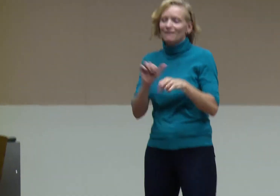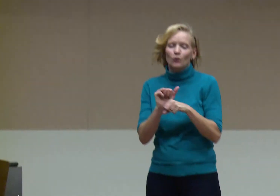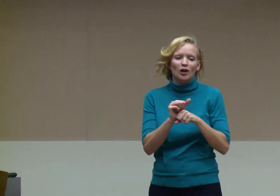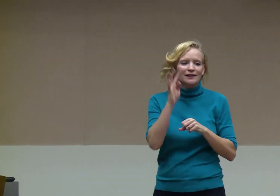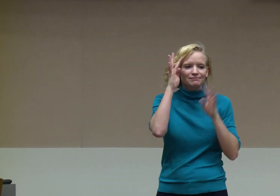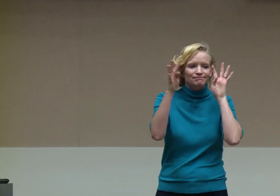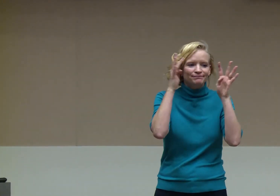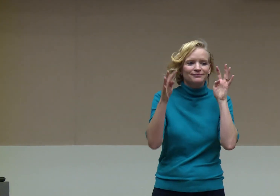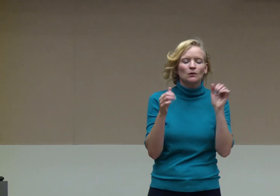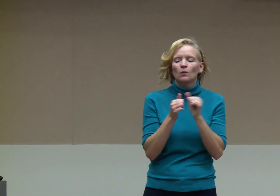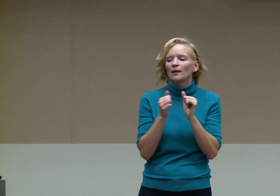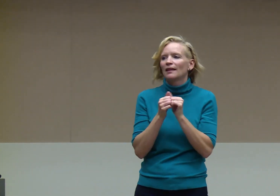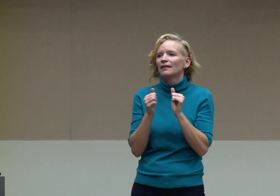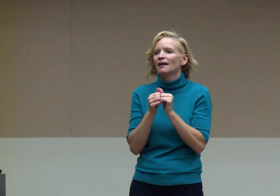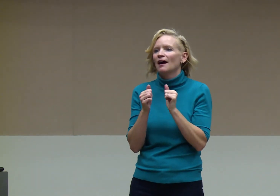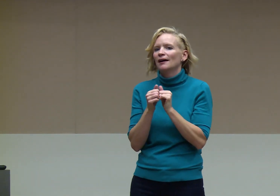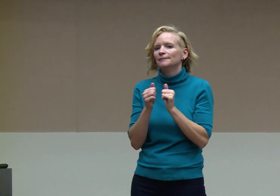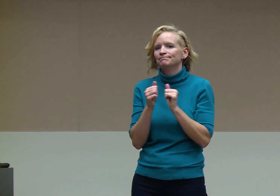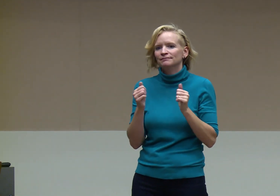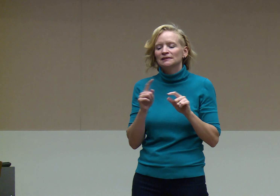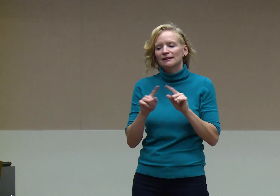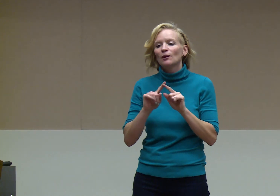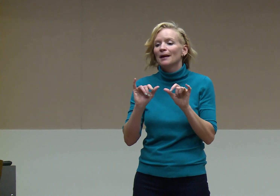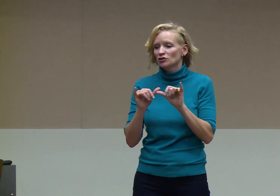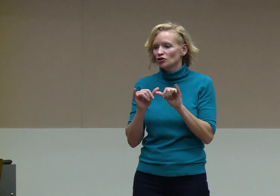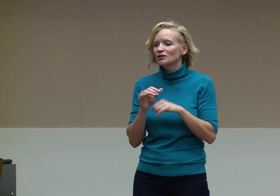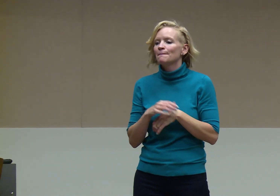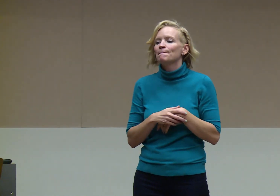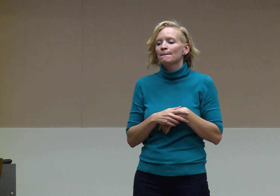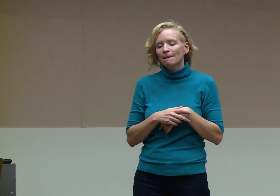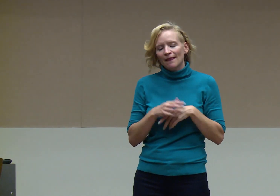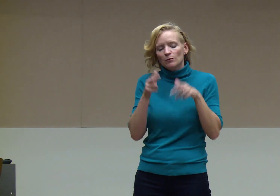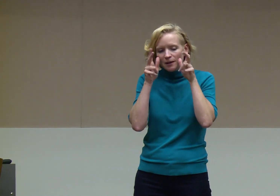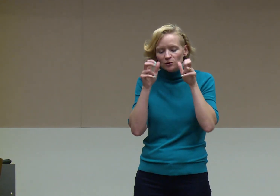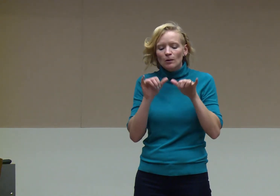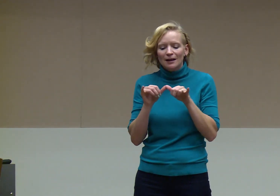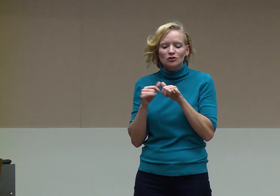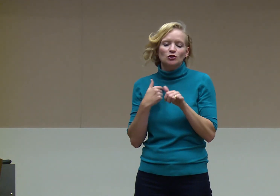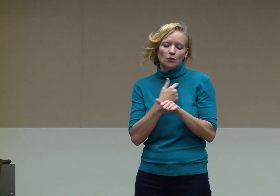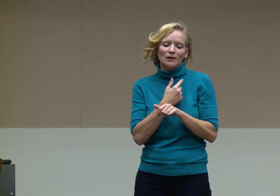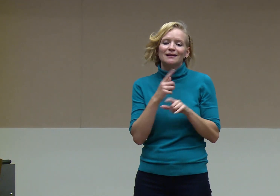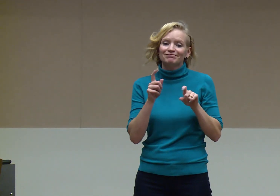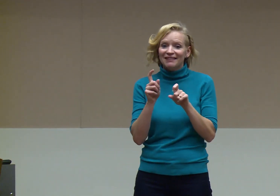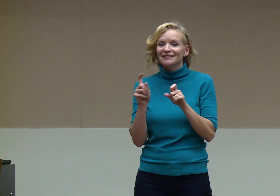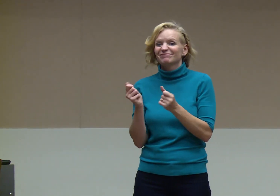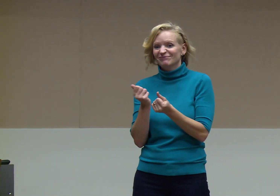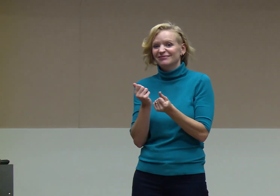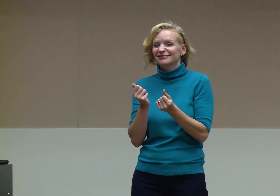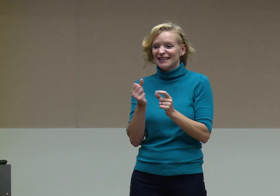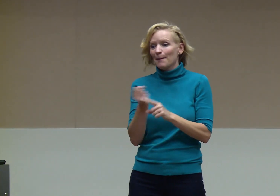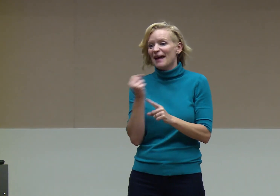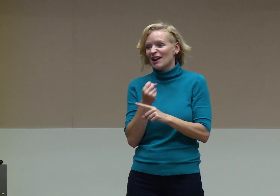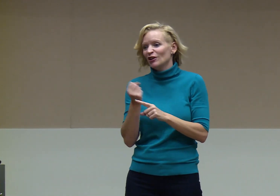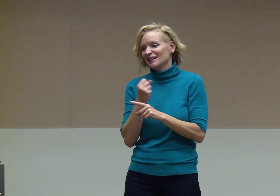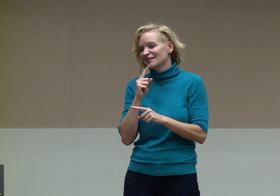Lots of work coming up with different metrics as well as perceptional measures that we've been using.